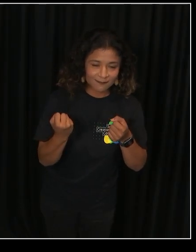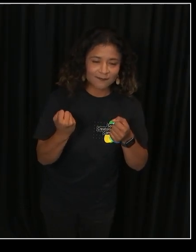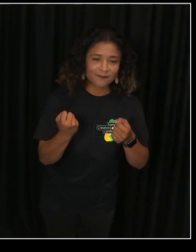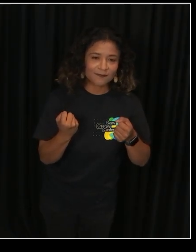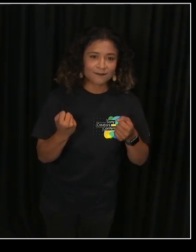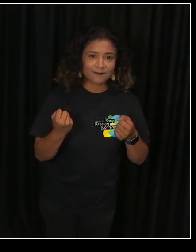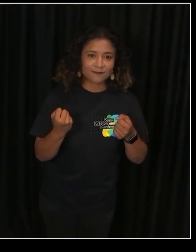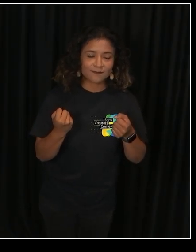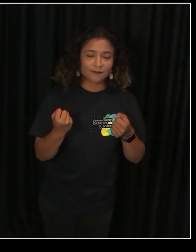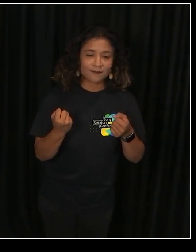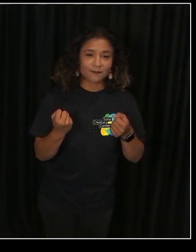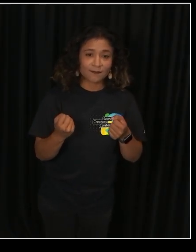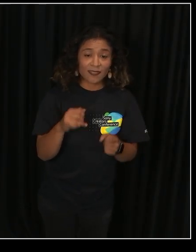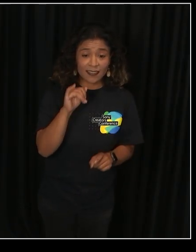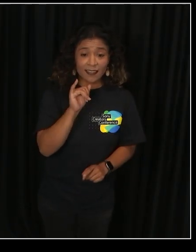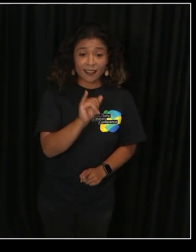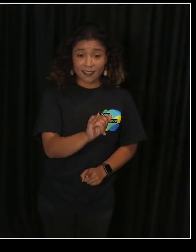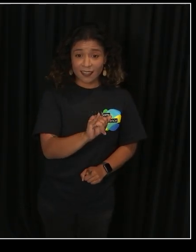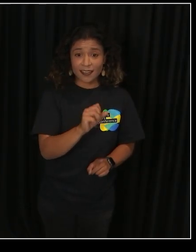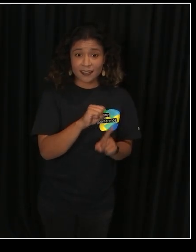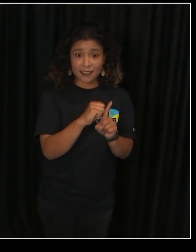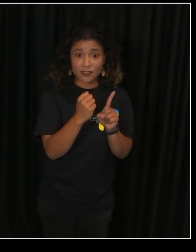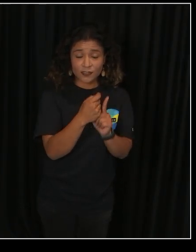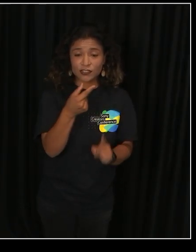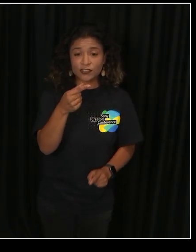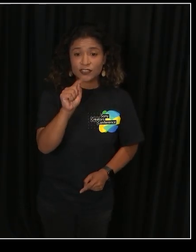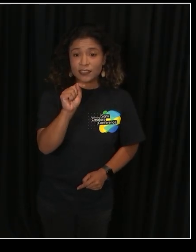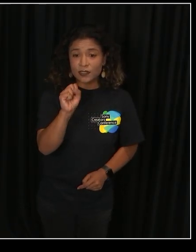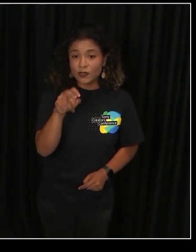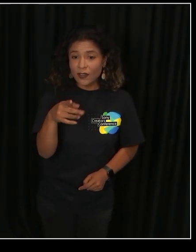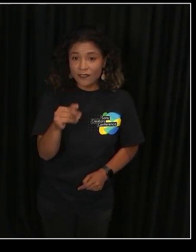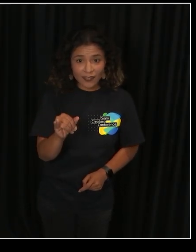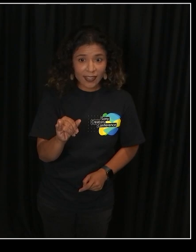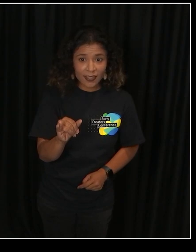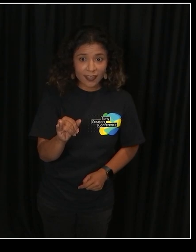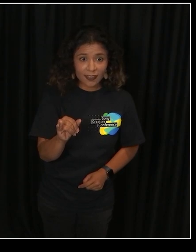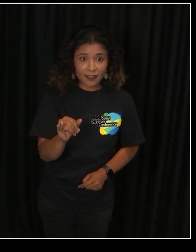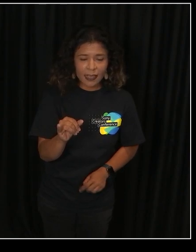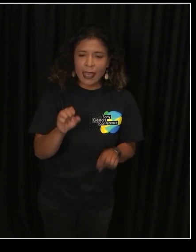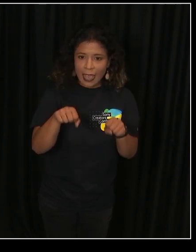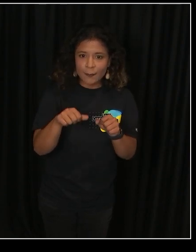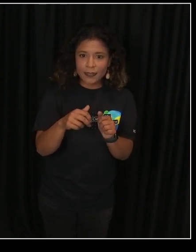But in that situation, GT Sophy Orange was able to get behind Yamanaka,